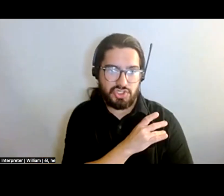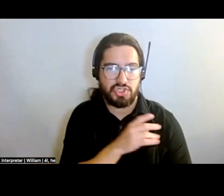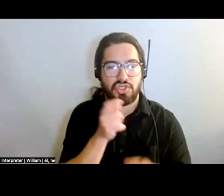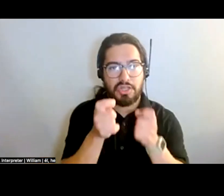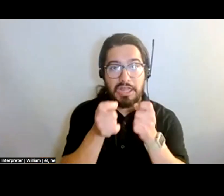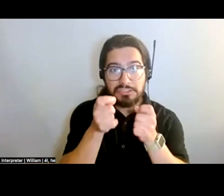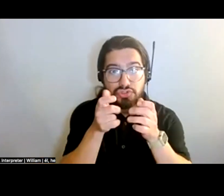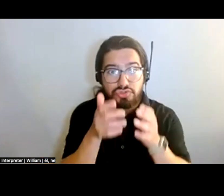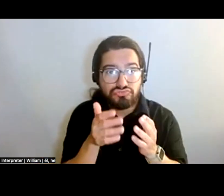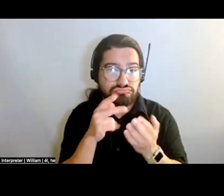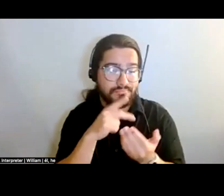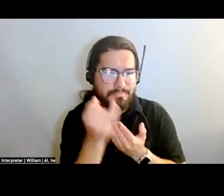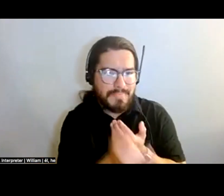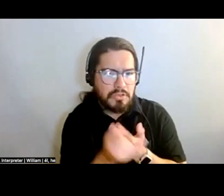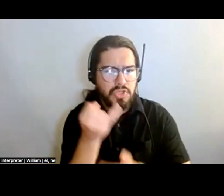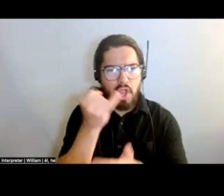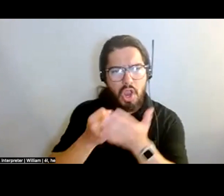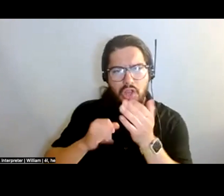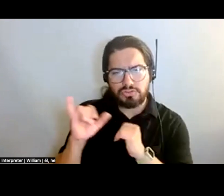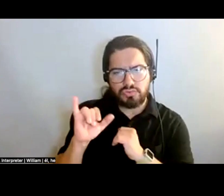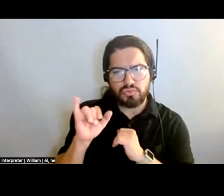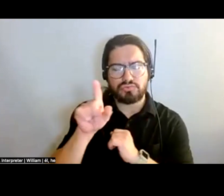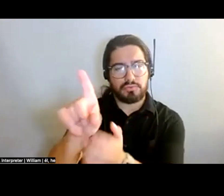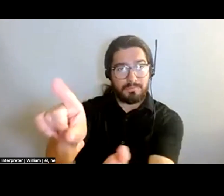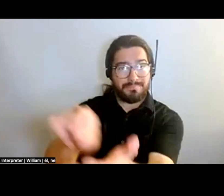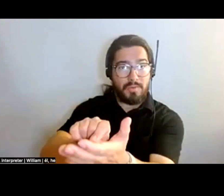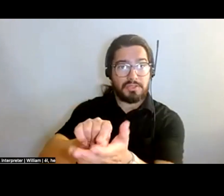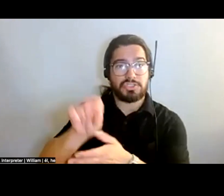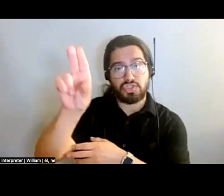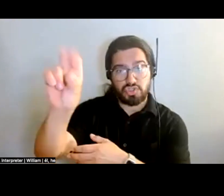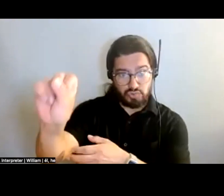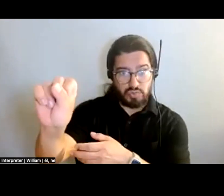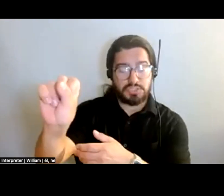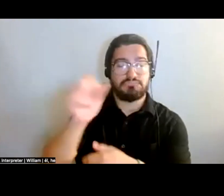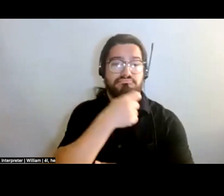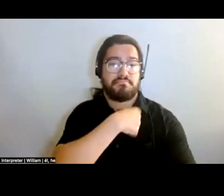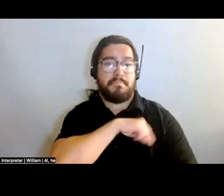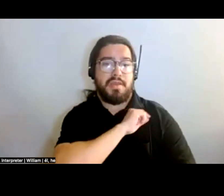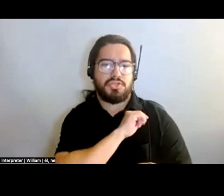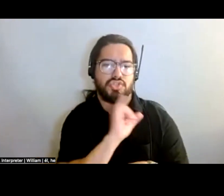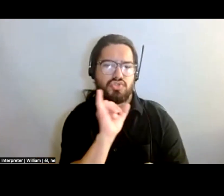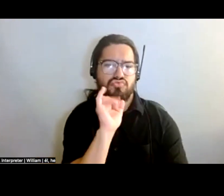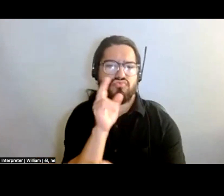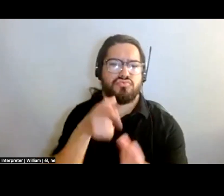Her poetry has been published in the United States and Spain and has been anthologized in the Antologia del II